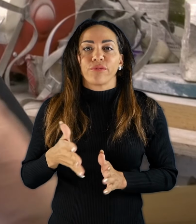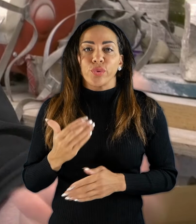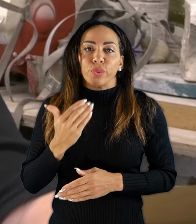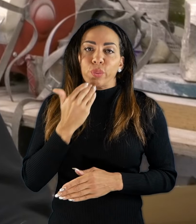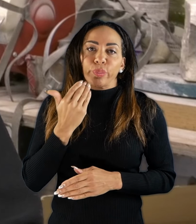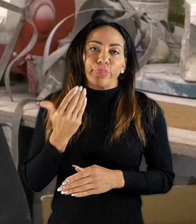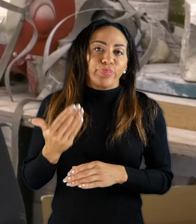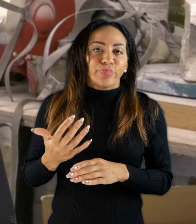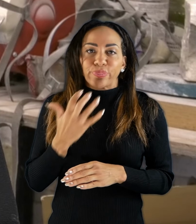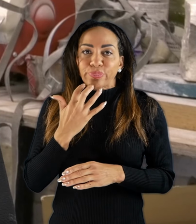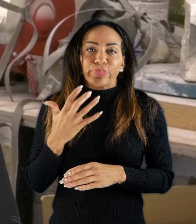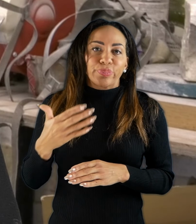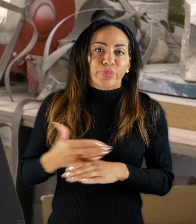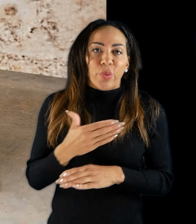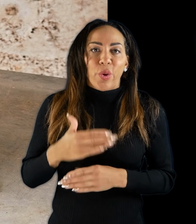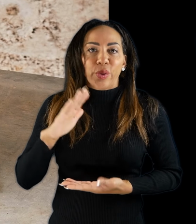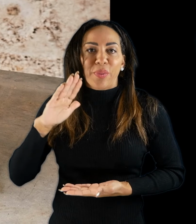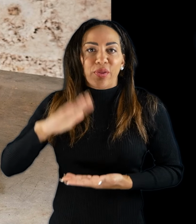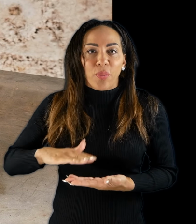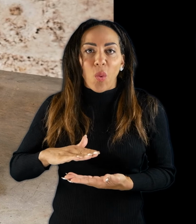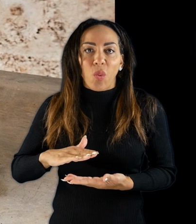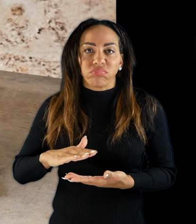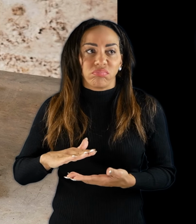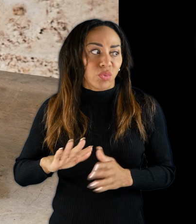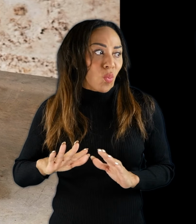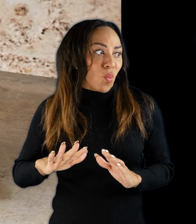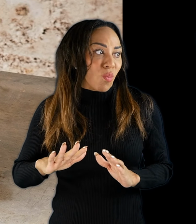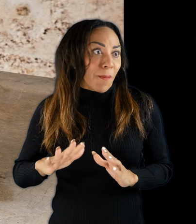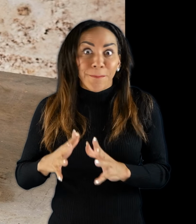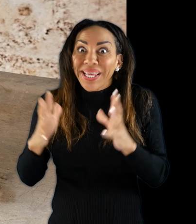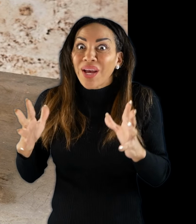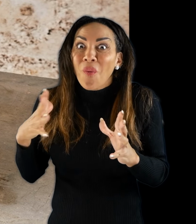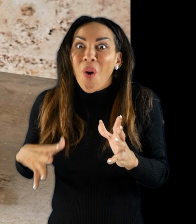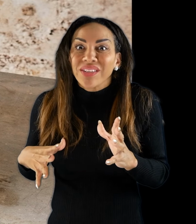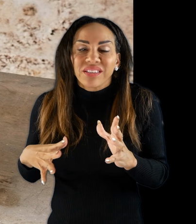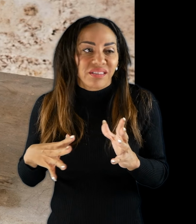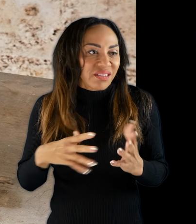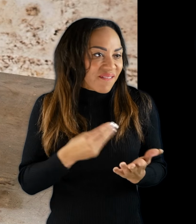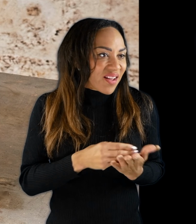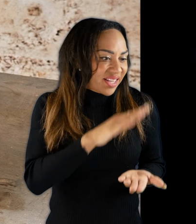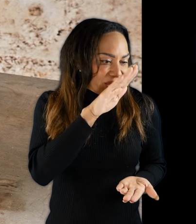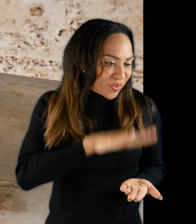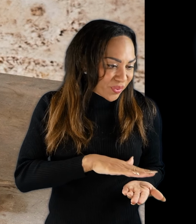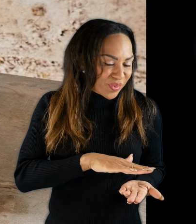bigger and grander works, but without the funding, it's not possible. So I think that's the biggest challenge for all of us, really.